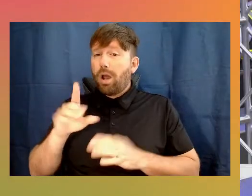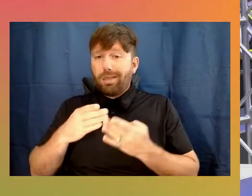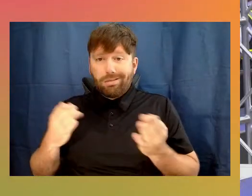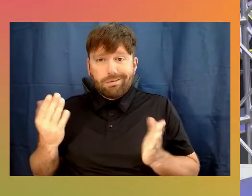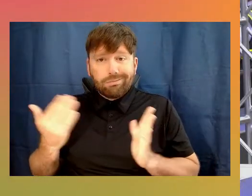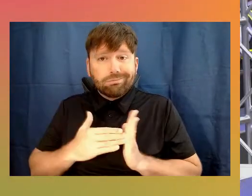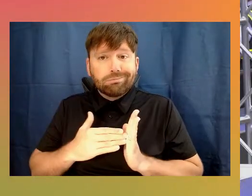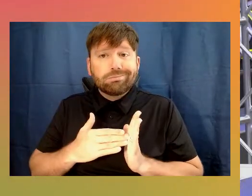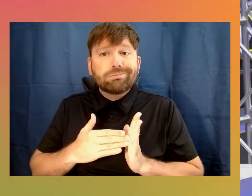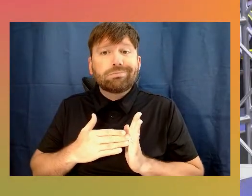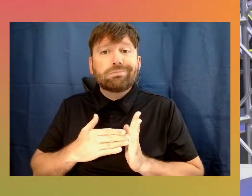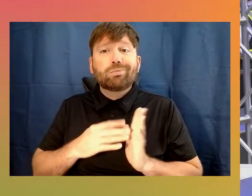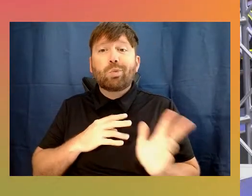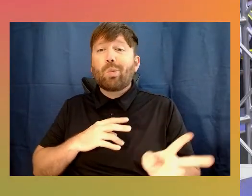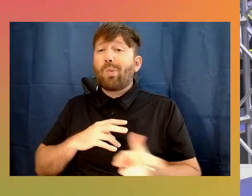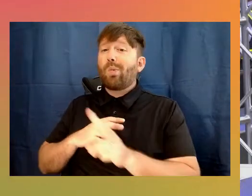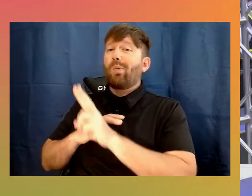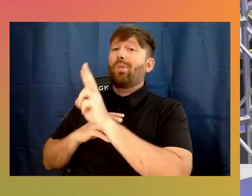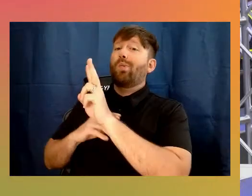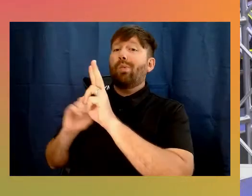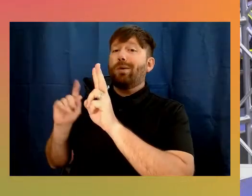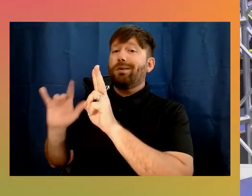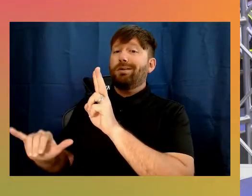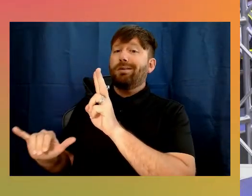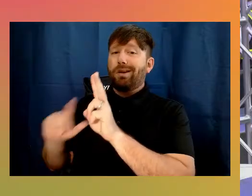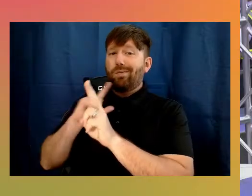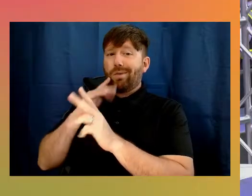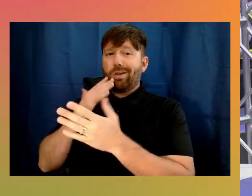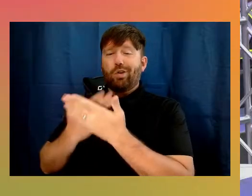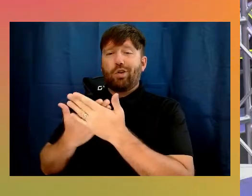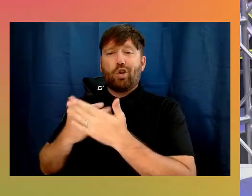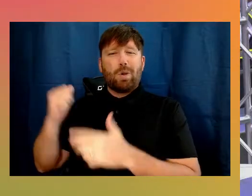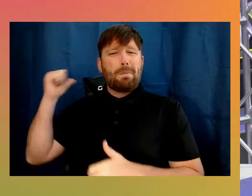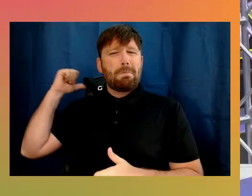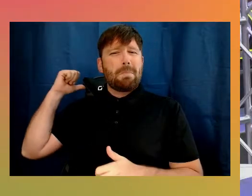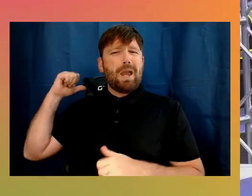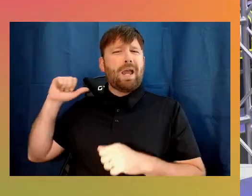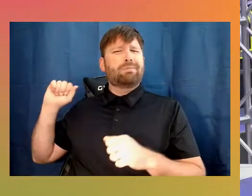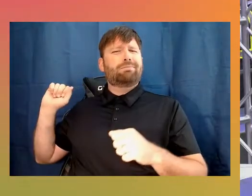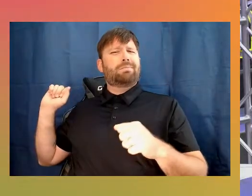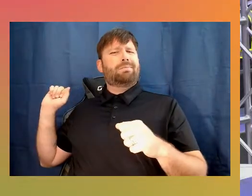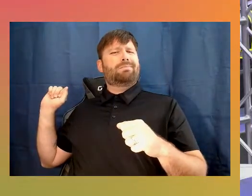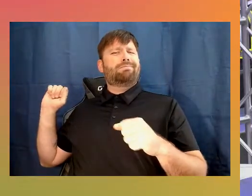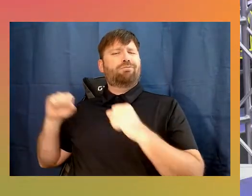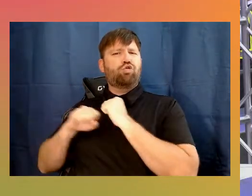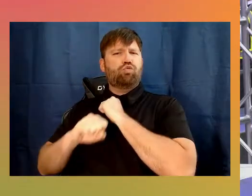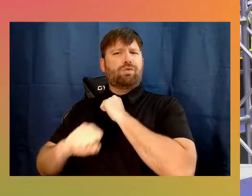TAKE WILD THING AGAIN, STEPPING THE RIGHT TOES BACK BEHIND YOU, PRESSING THE HIPS UP TOWARD THE SKY, FINDING THIS GORGEOUS